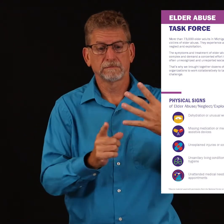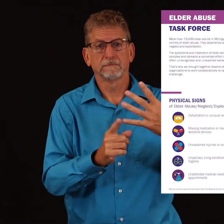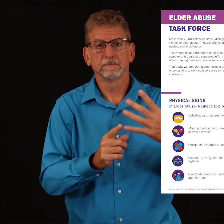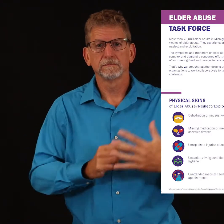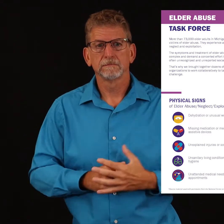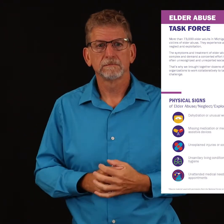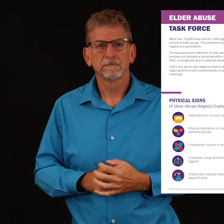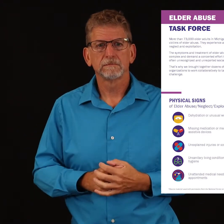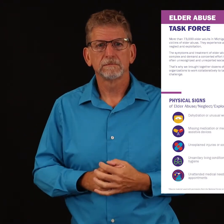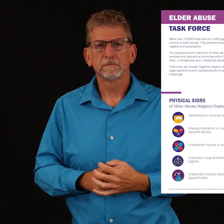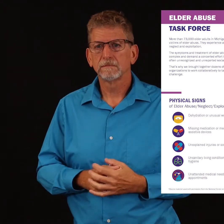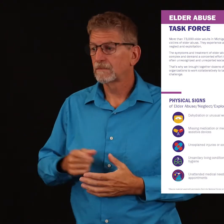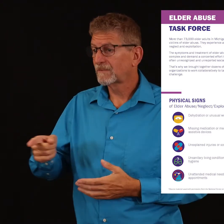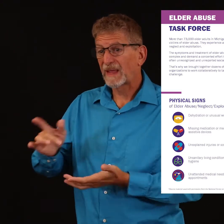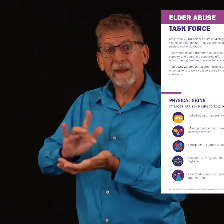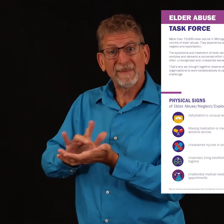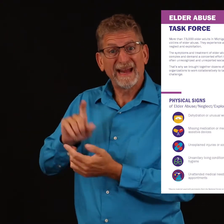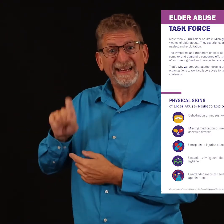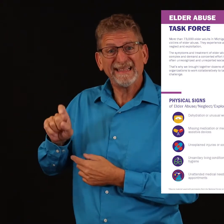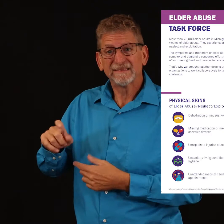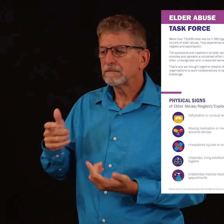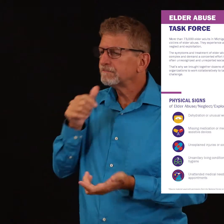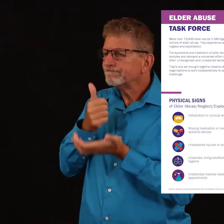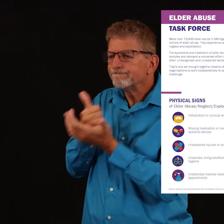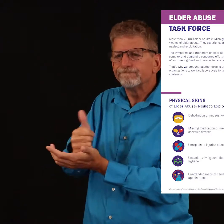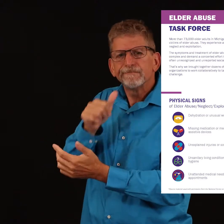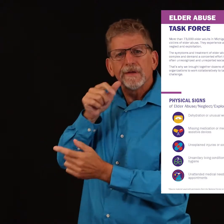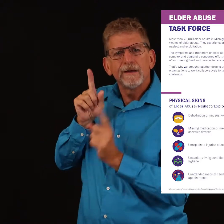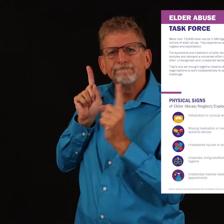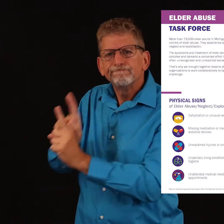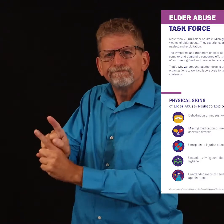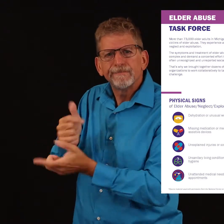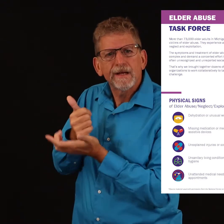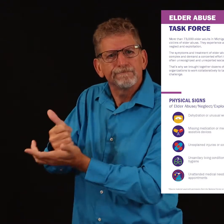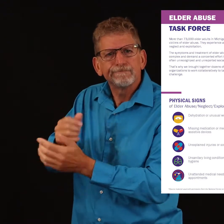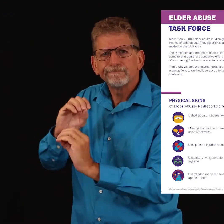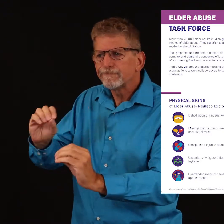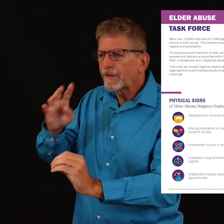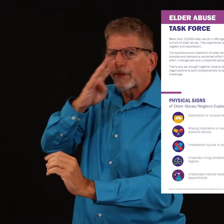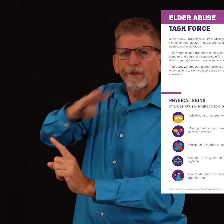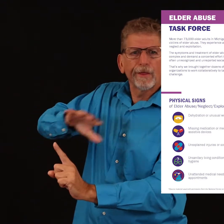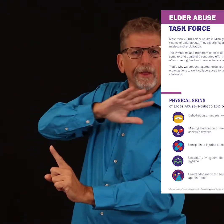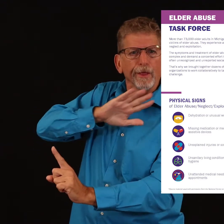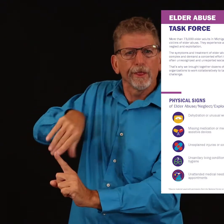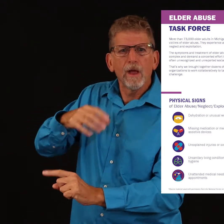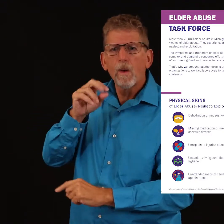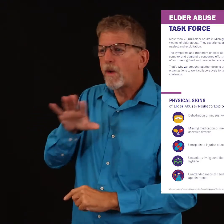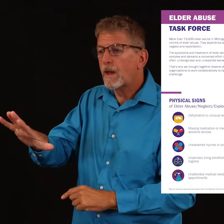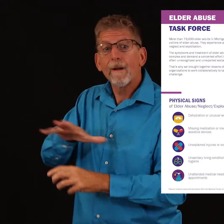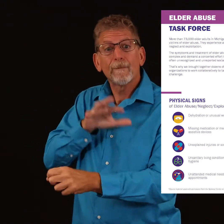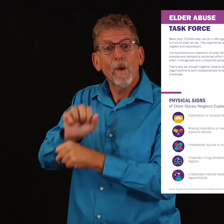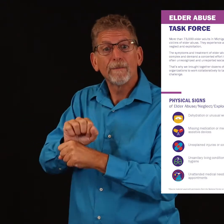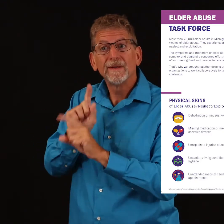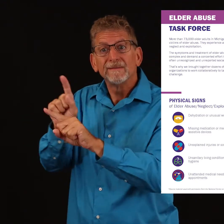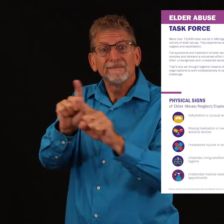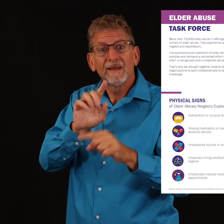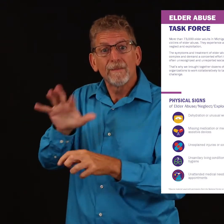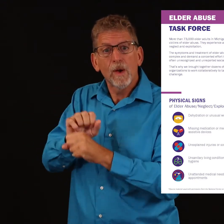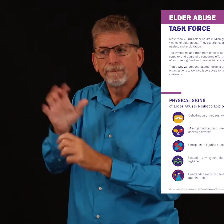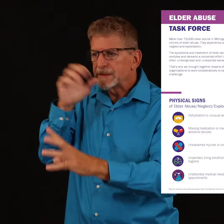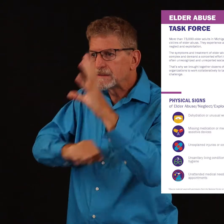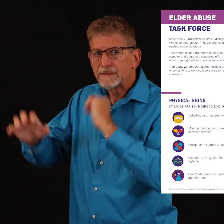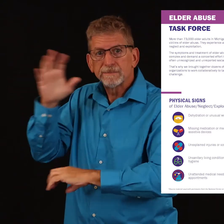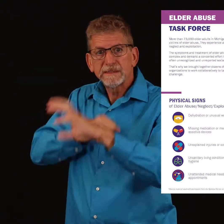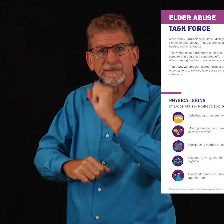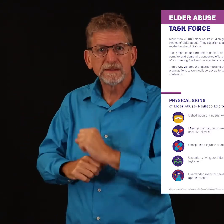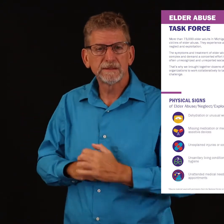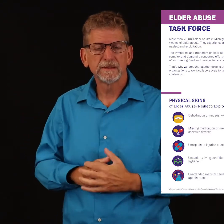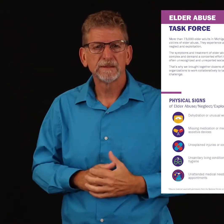Unattended medical needs or missed appointments